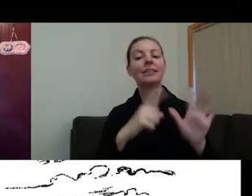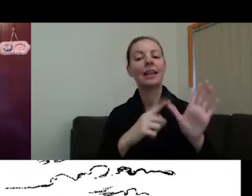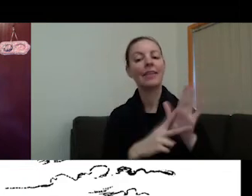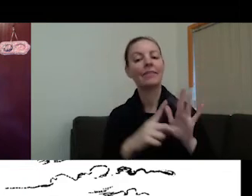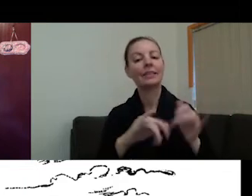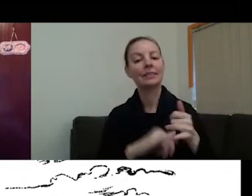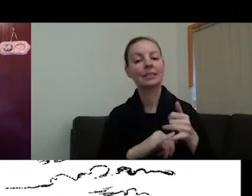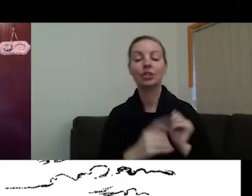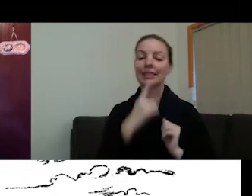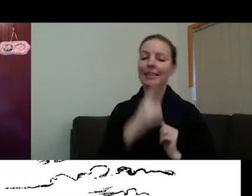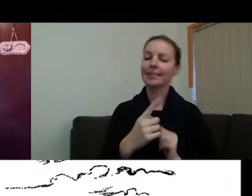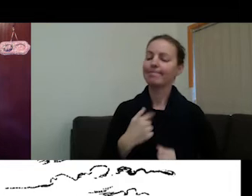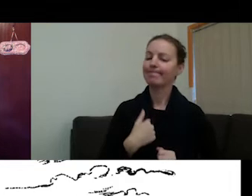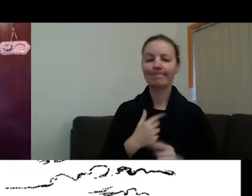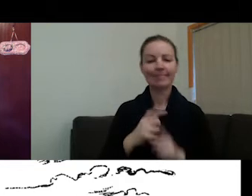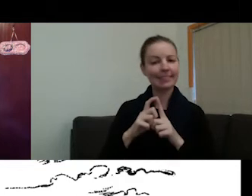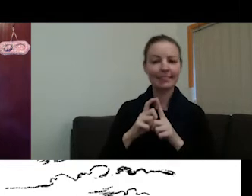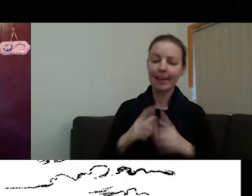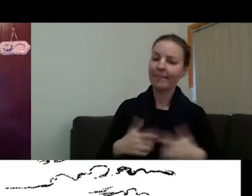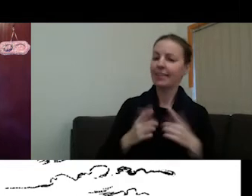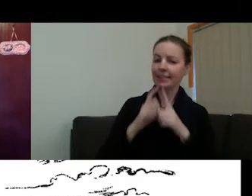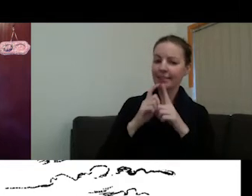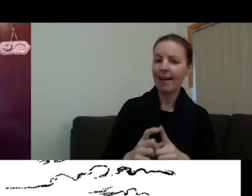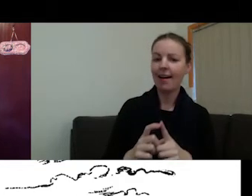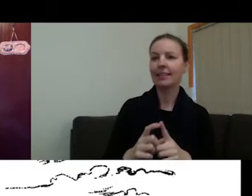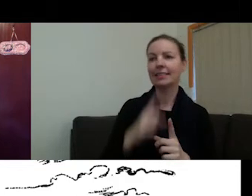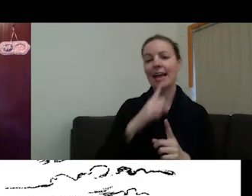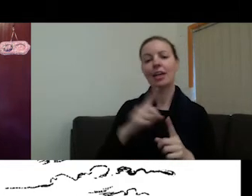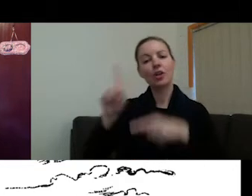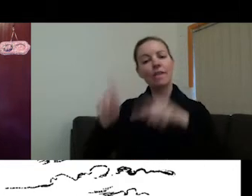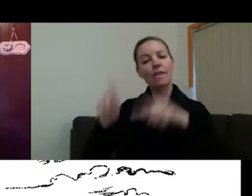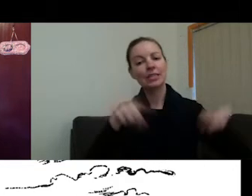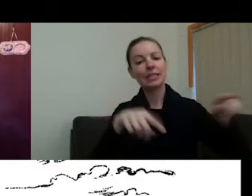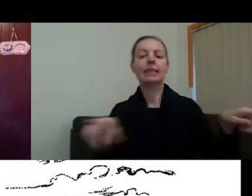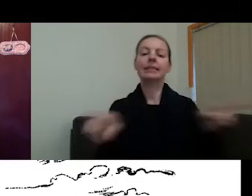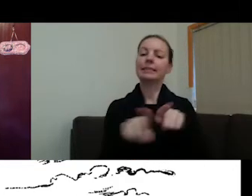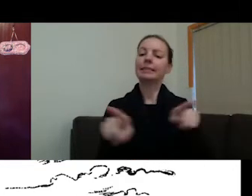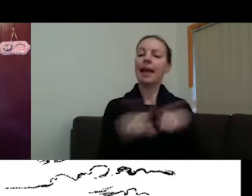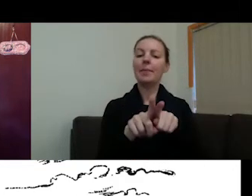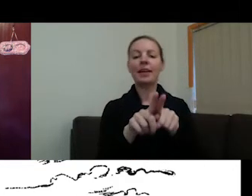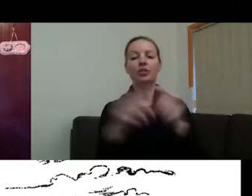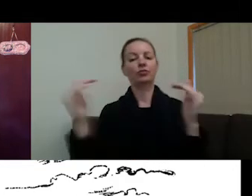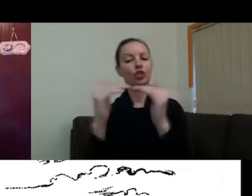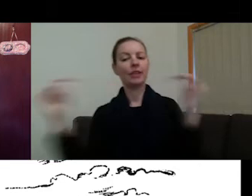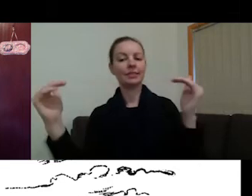diversity as a synonym for justice. Diversity is corporate strategy." So